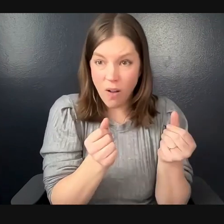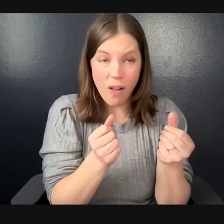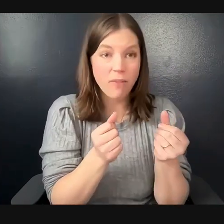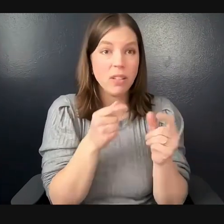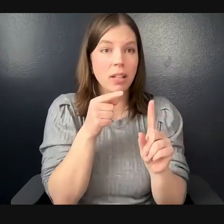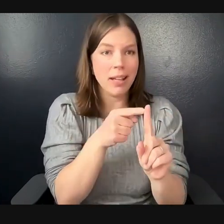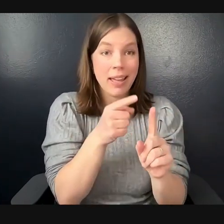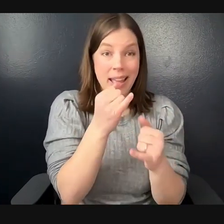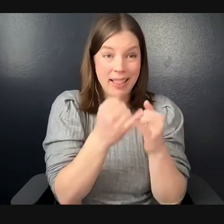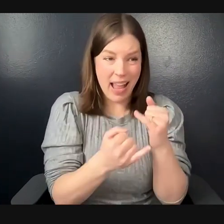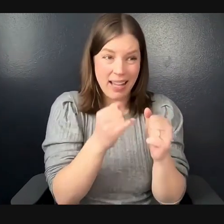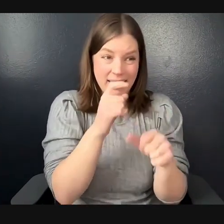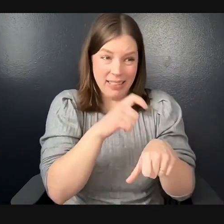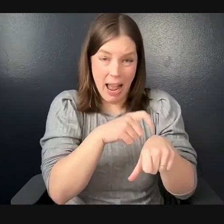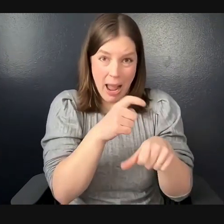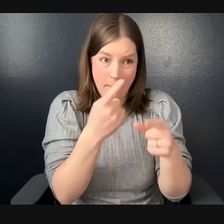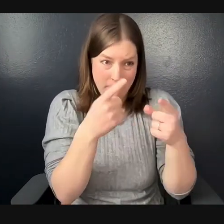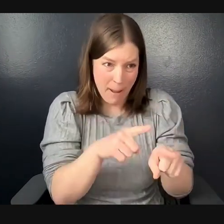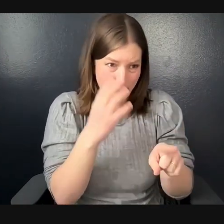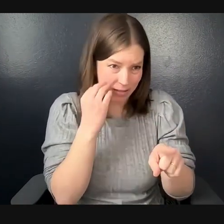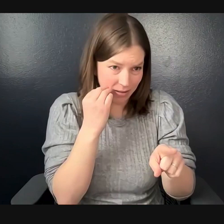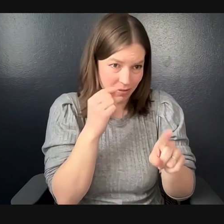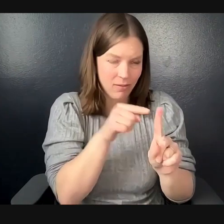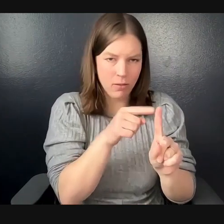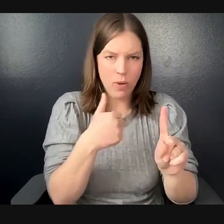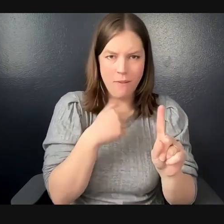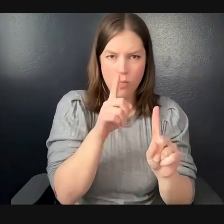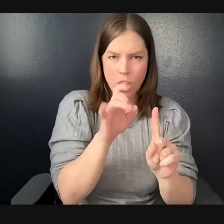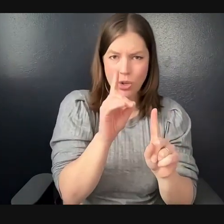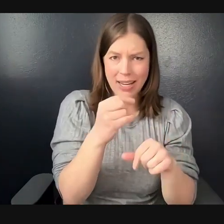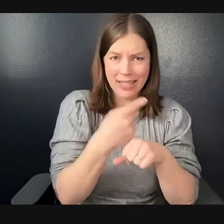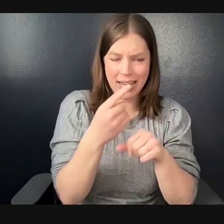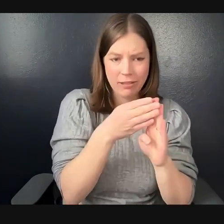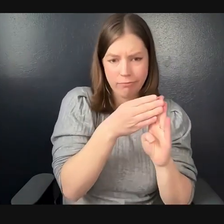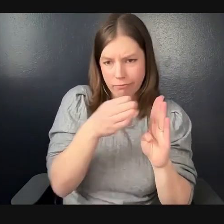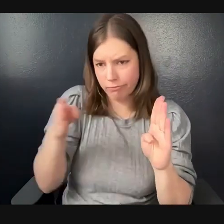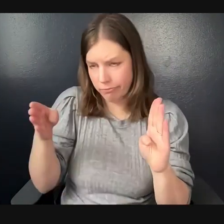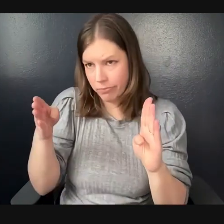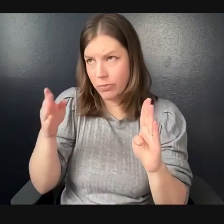and it's not being resolved, then you have 180 days from the last time